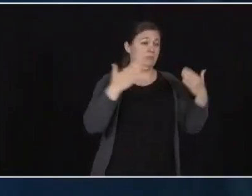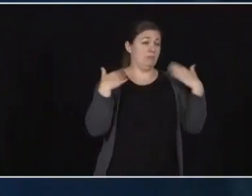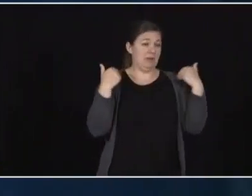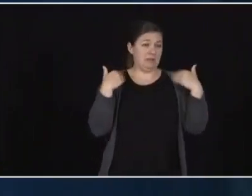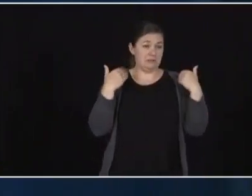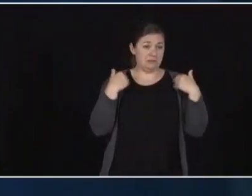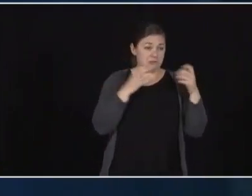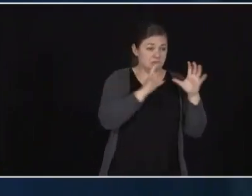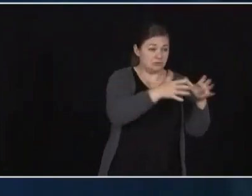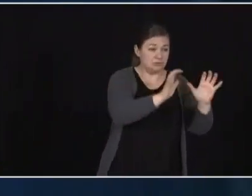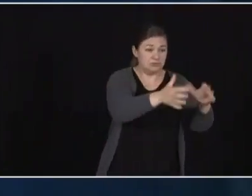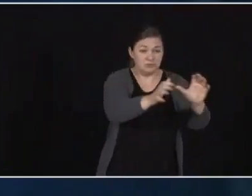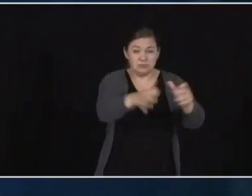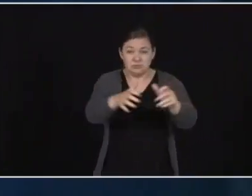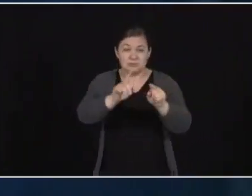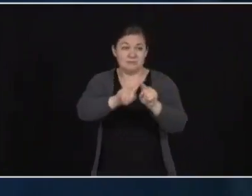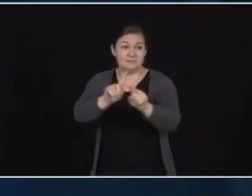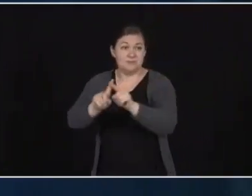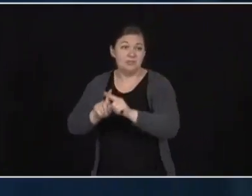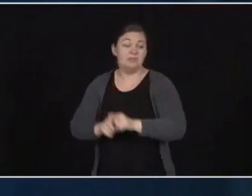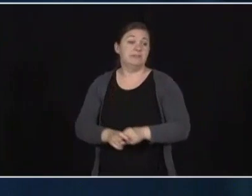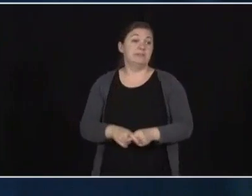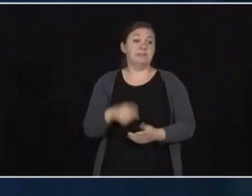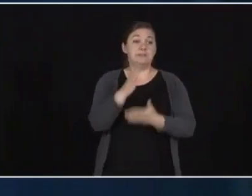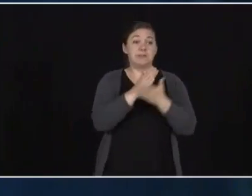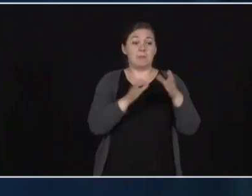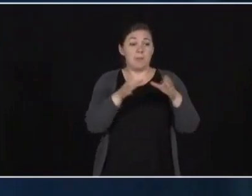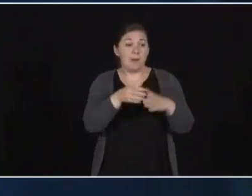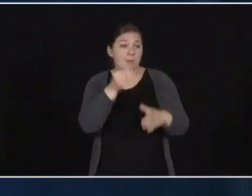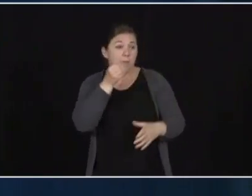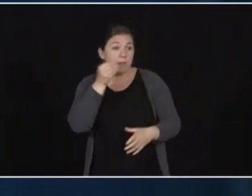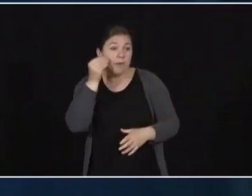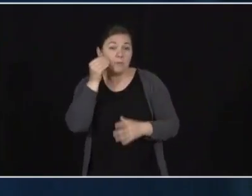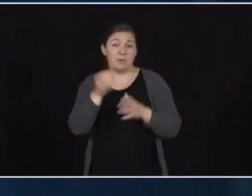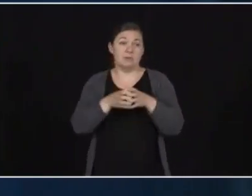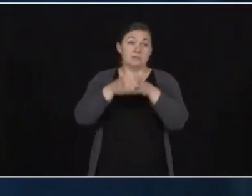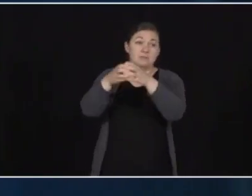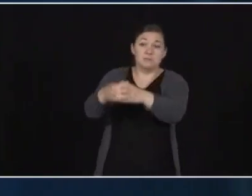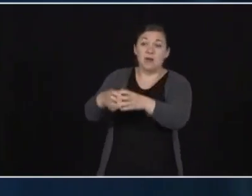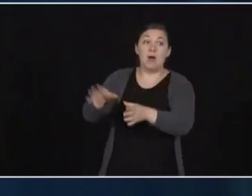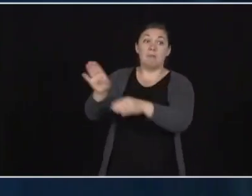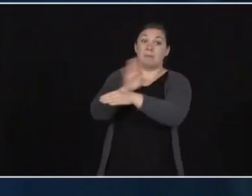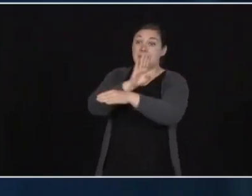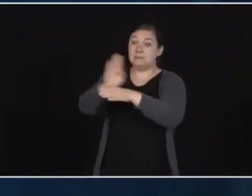and settings. Many within industry and business to help think about